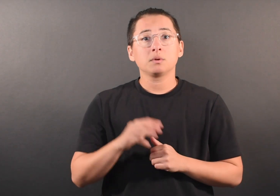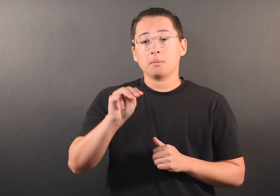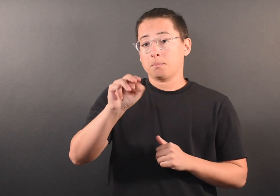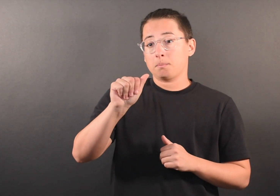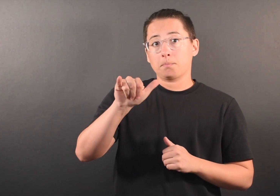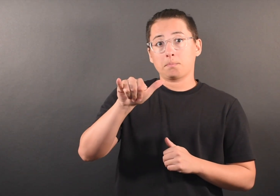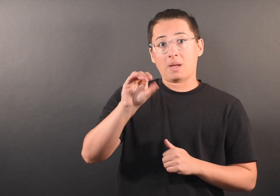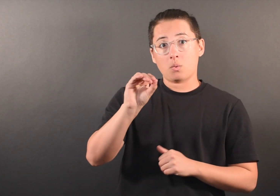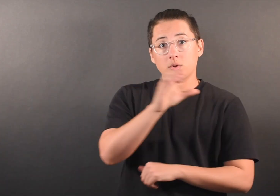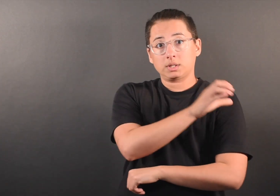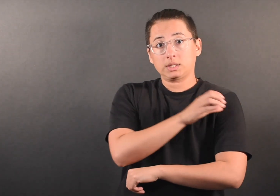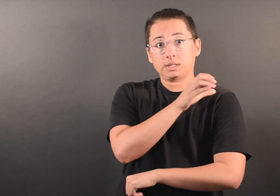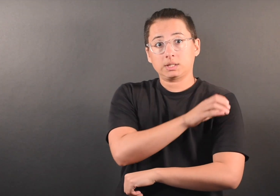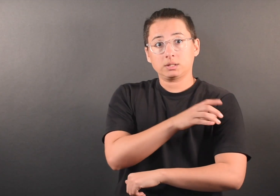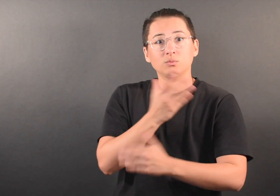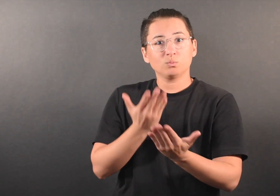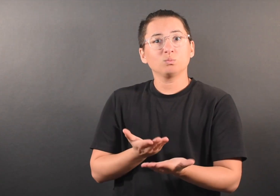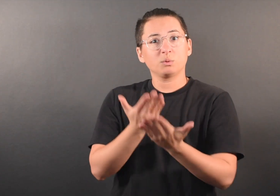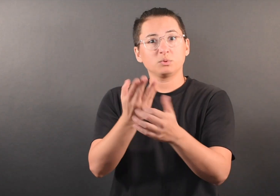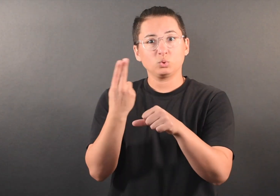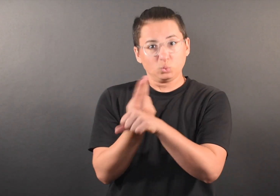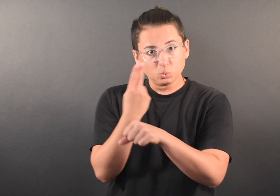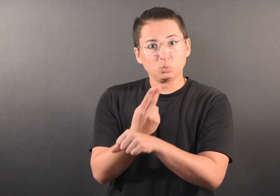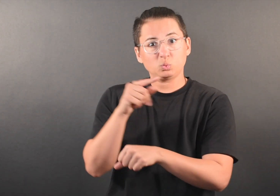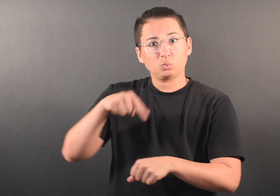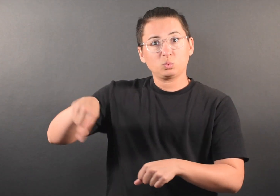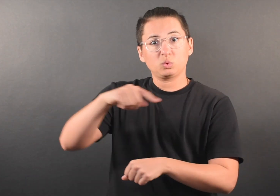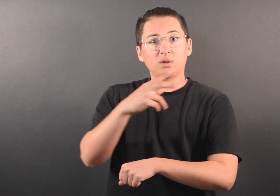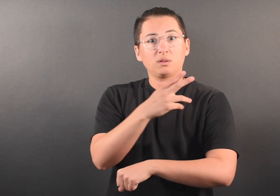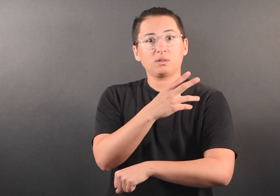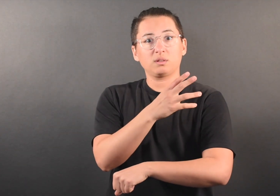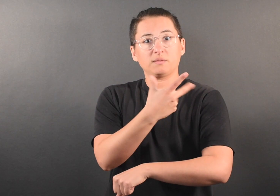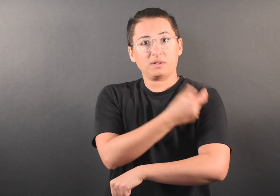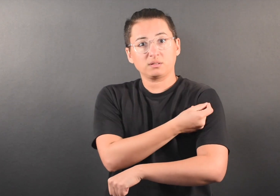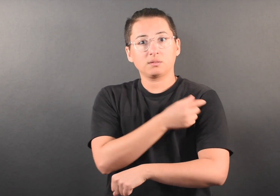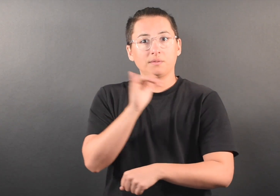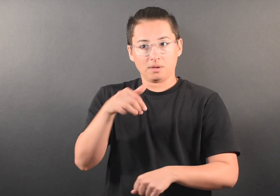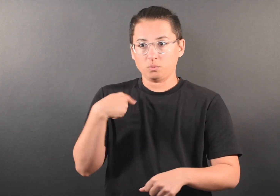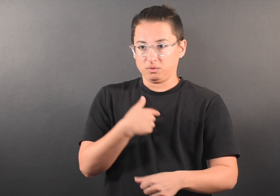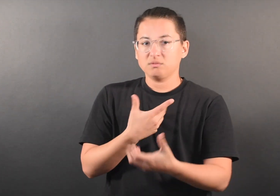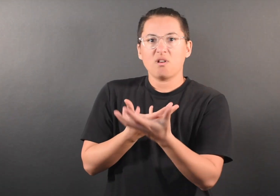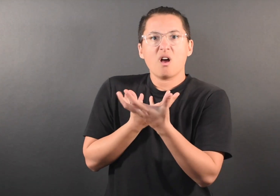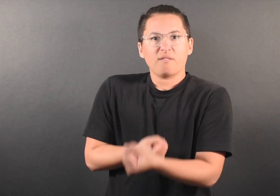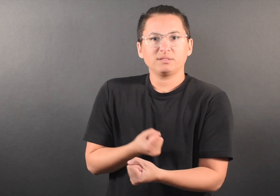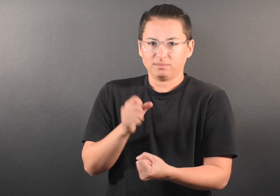Mayo Clinic will recommend the use of those vaccines that we are confident are safe.